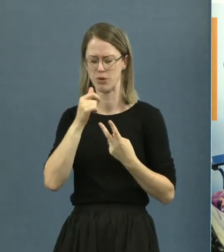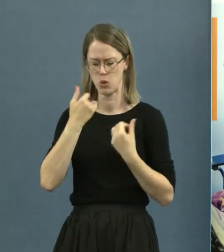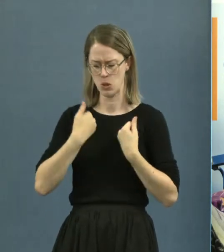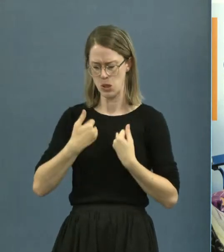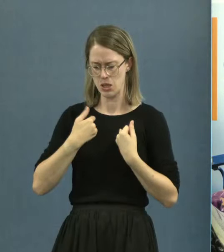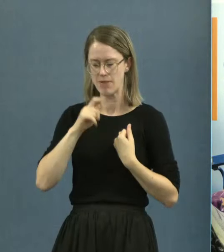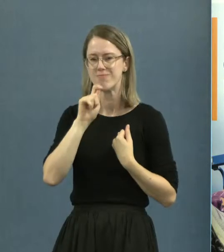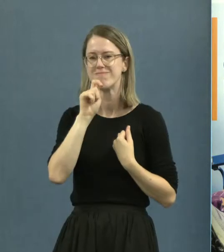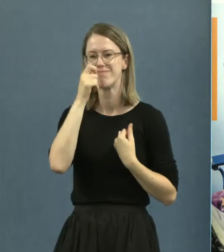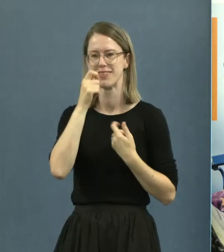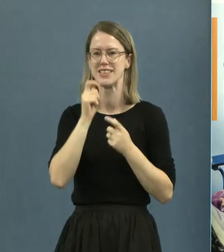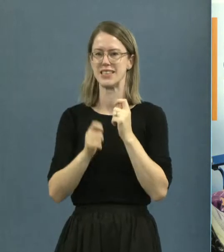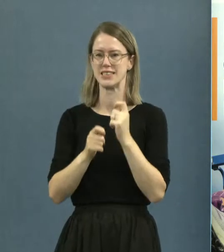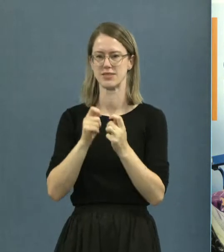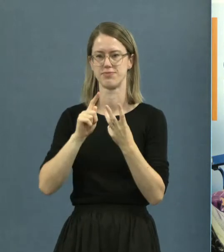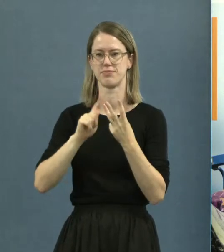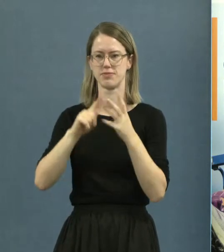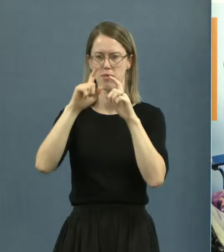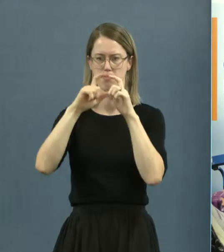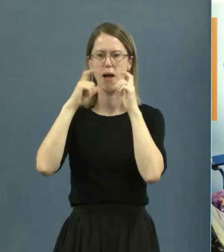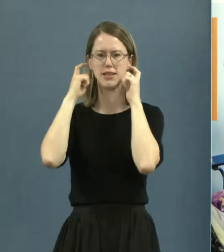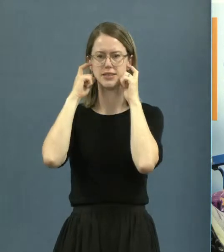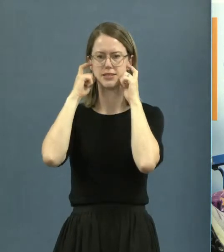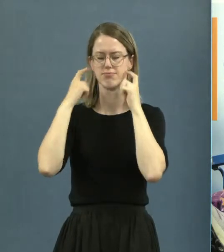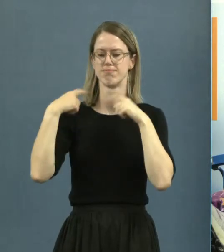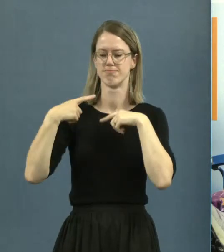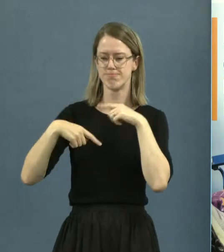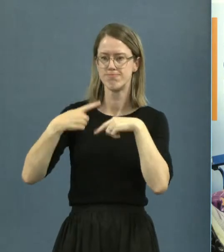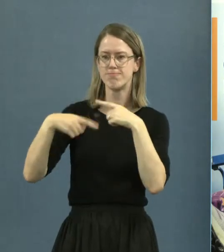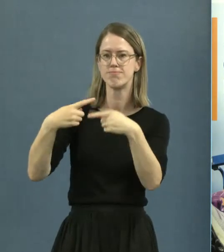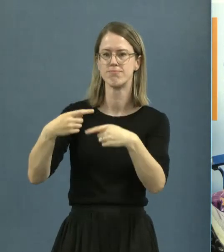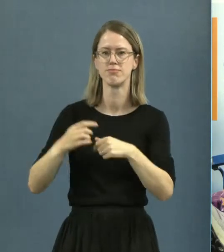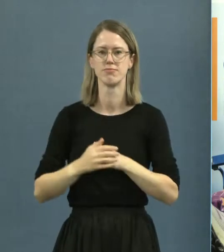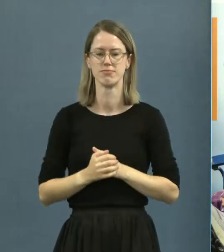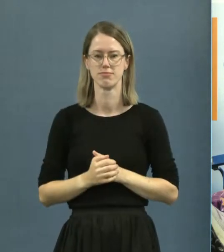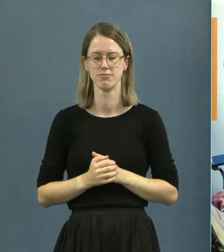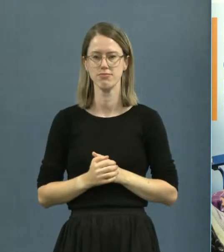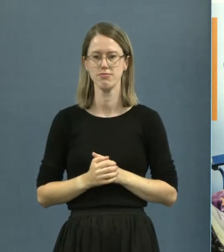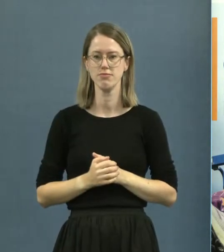with the other precautions of